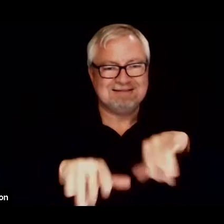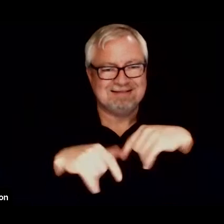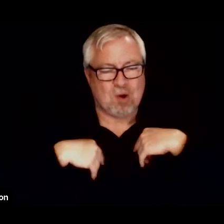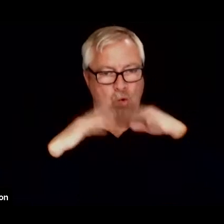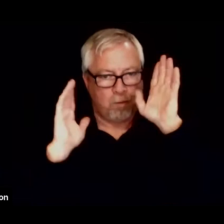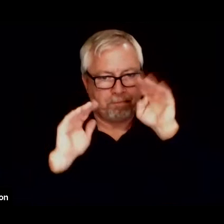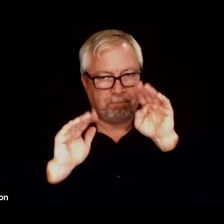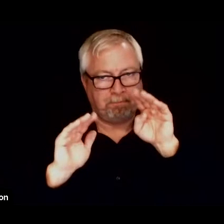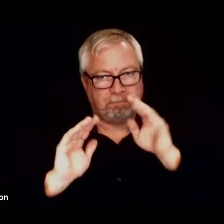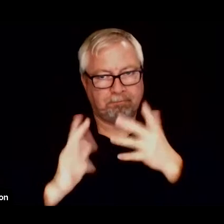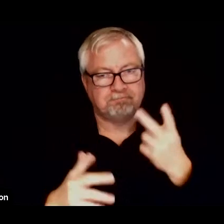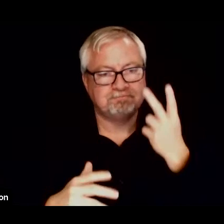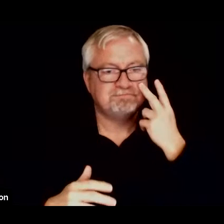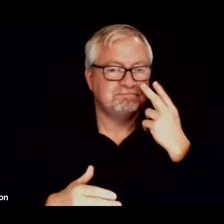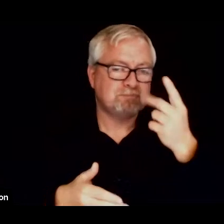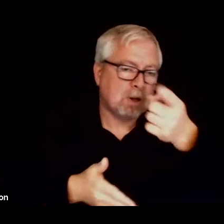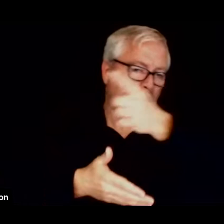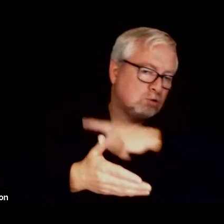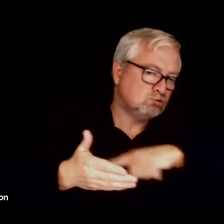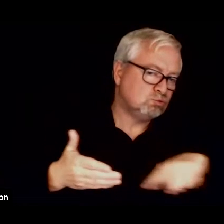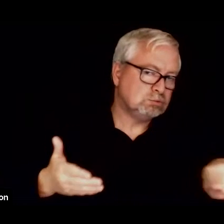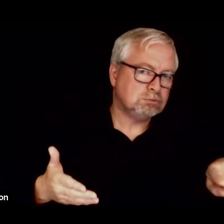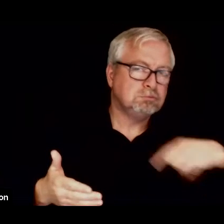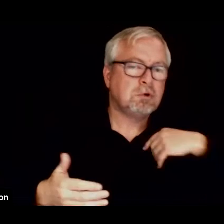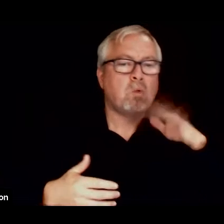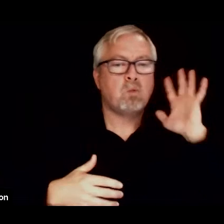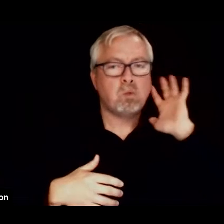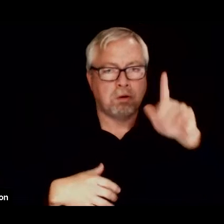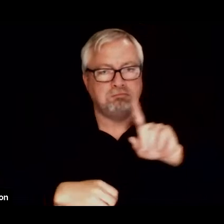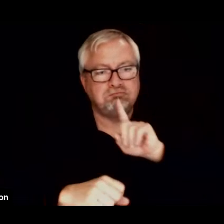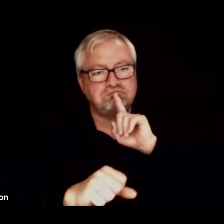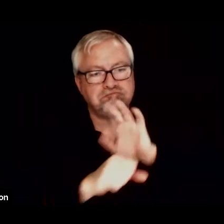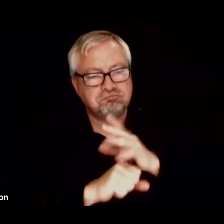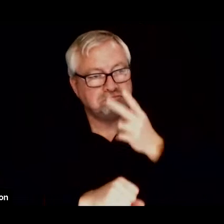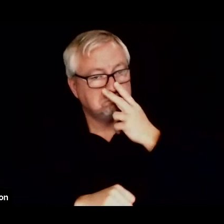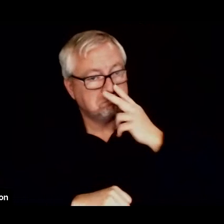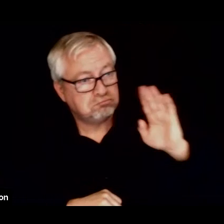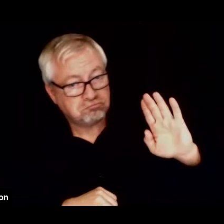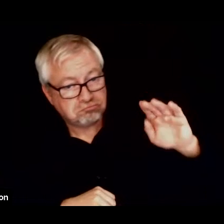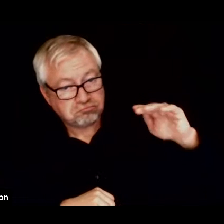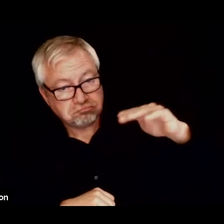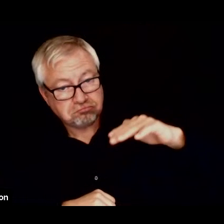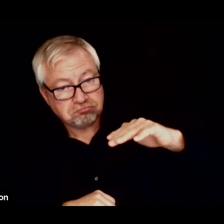start to see some things but it does what we found over time with fourth of july and labor day and